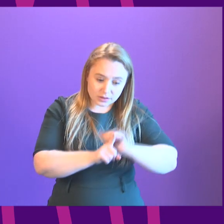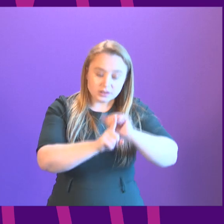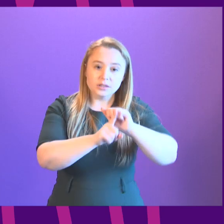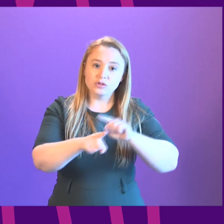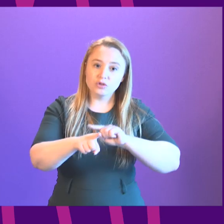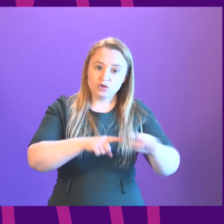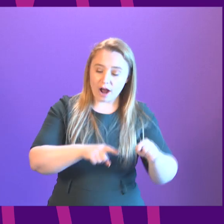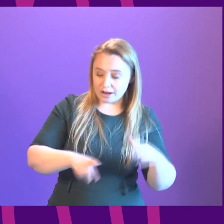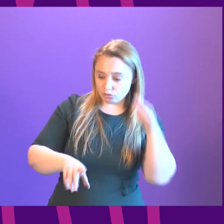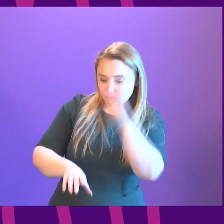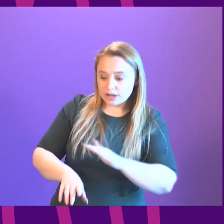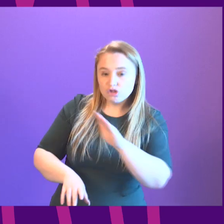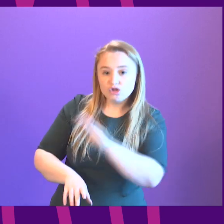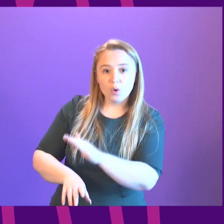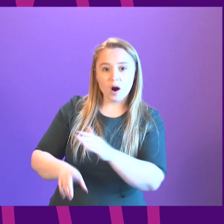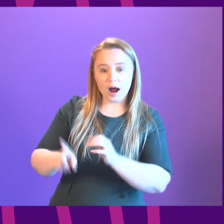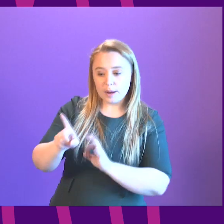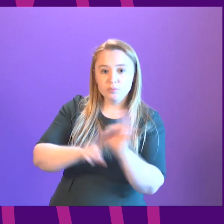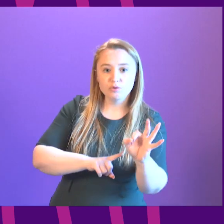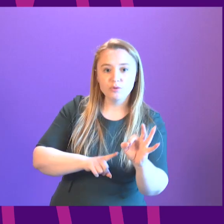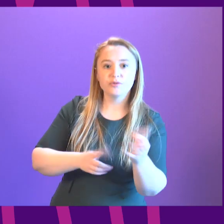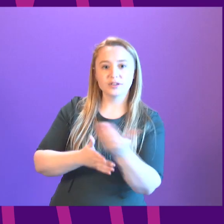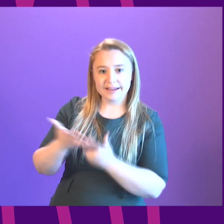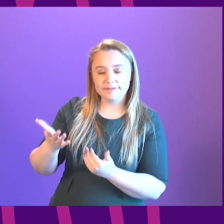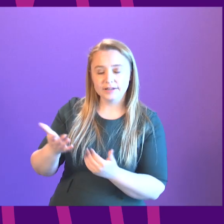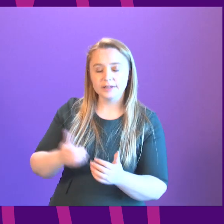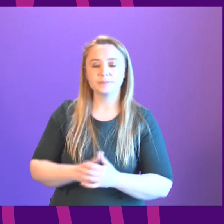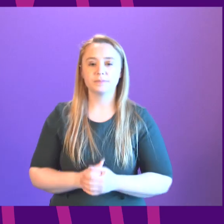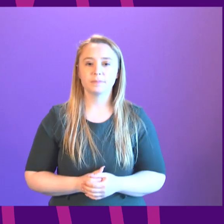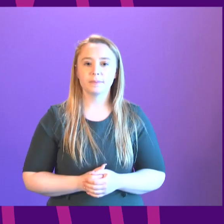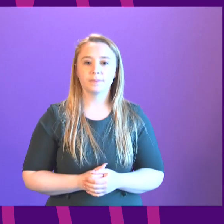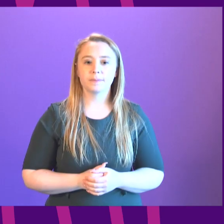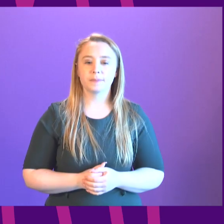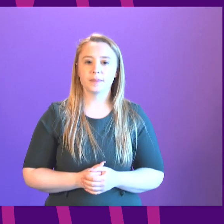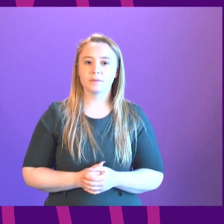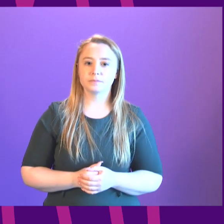we will continue to do that.